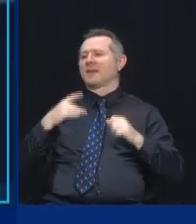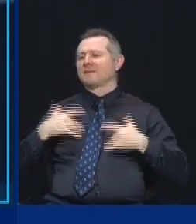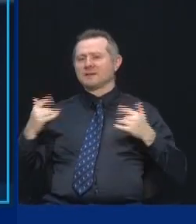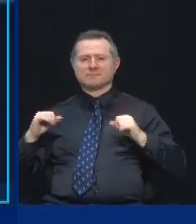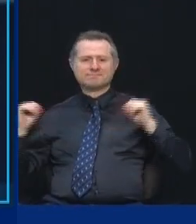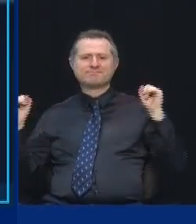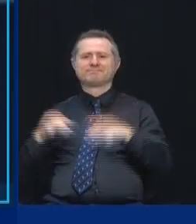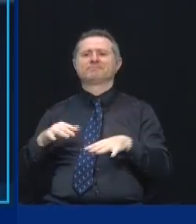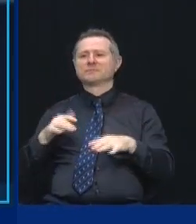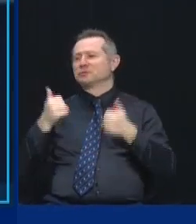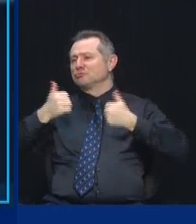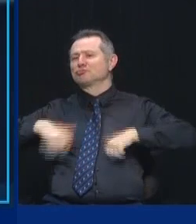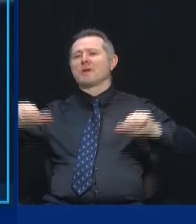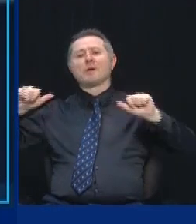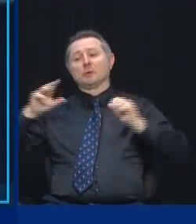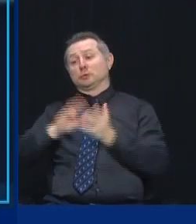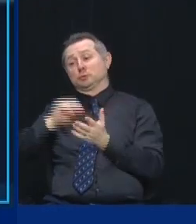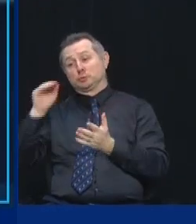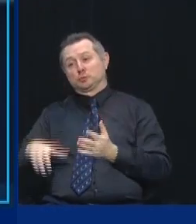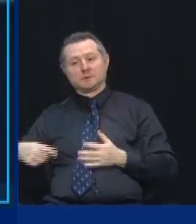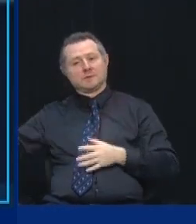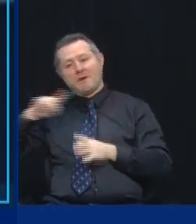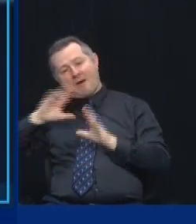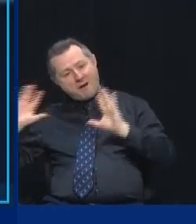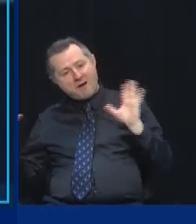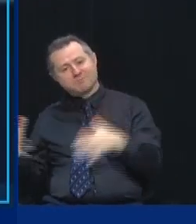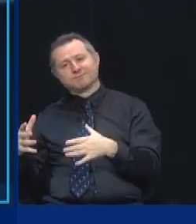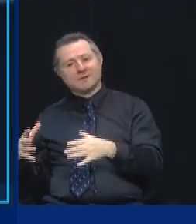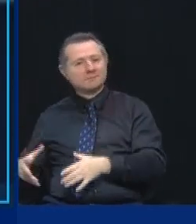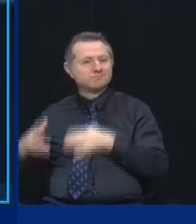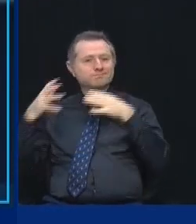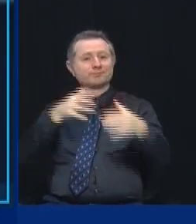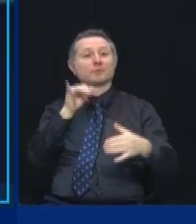GET TO YOUNGER PEOPLE AND INCENTIVES FOR YOUNGER PEOPLE. I'VE ASKED HIGH SCHOOLS TO